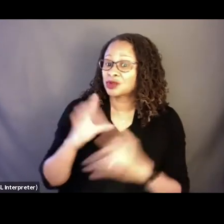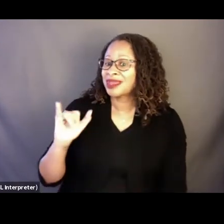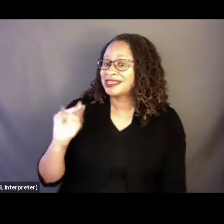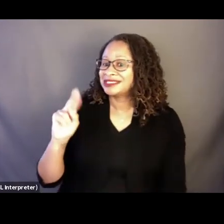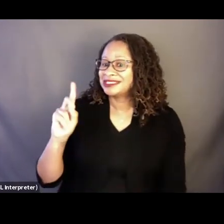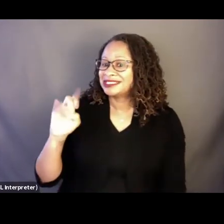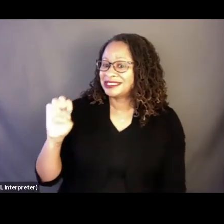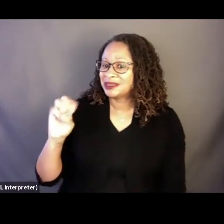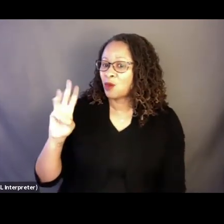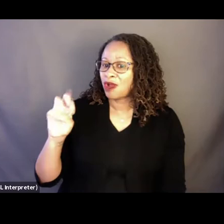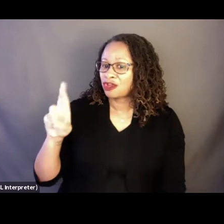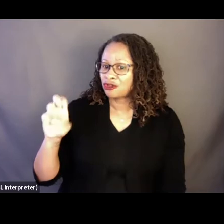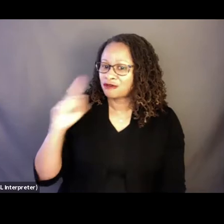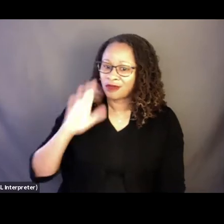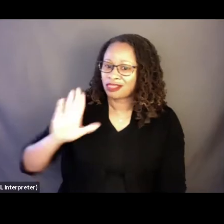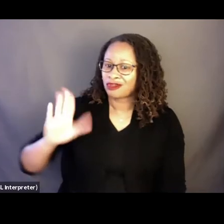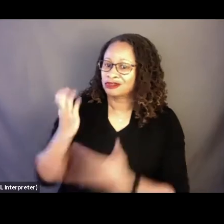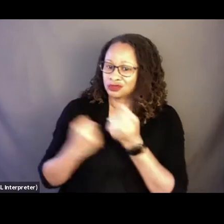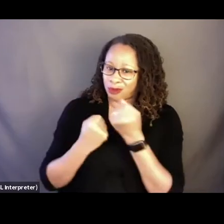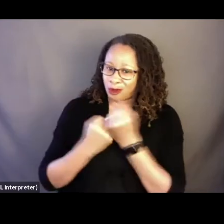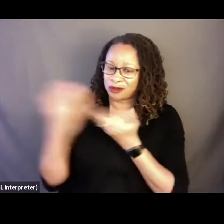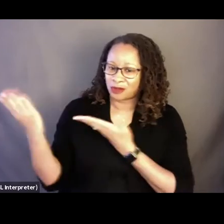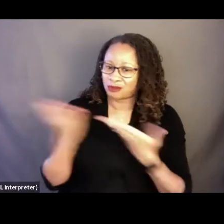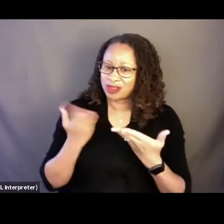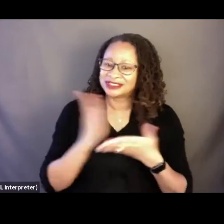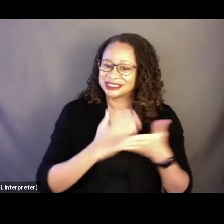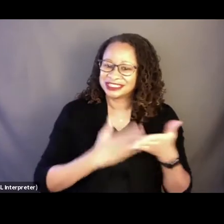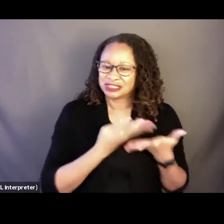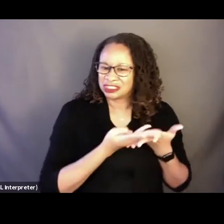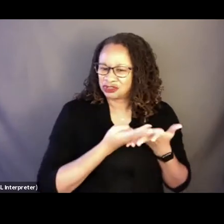for their support in bringing us this series this year.